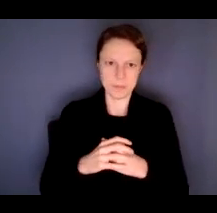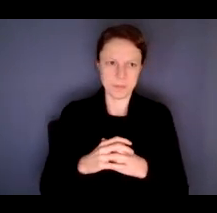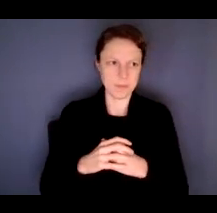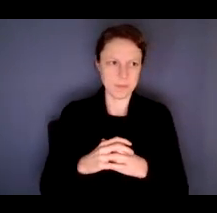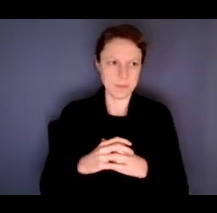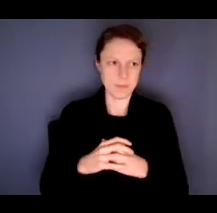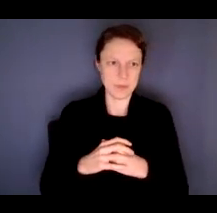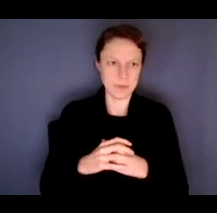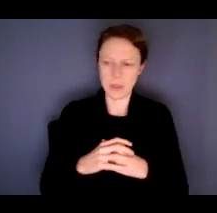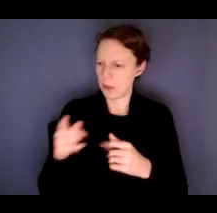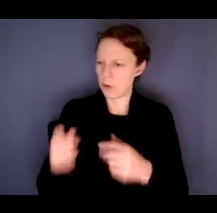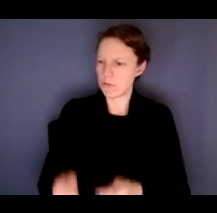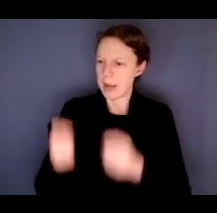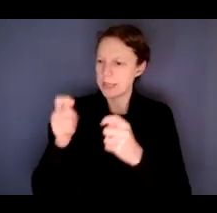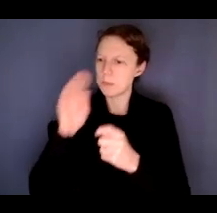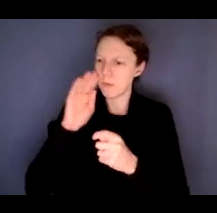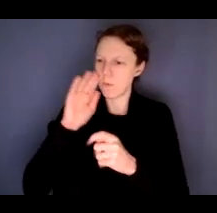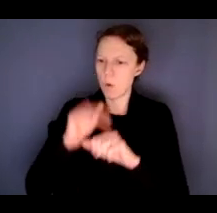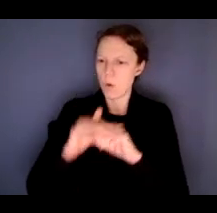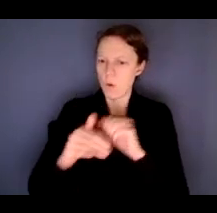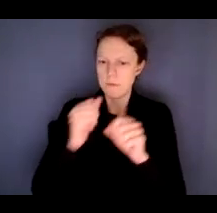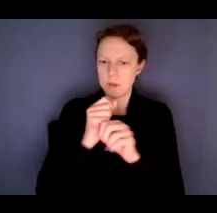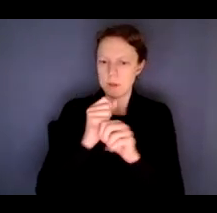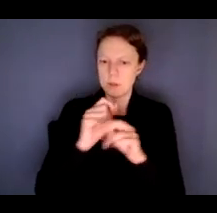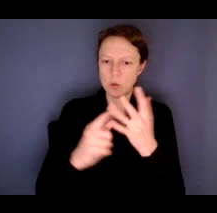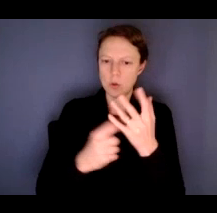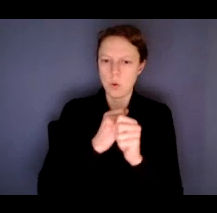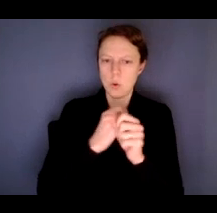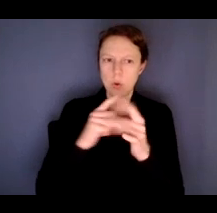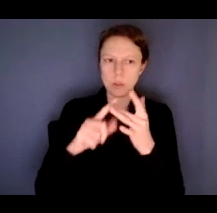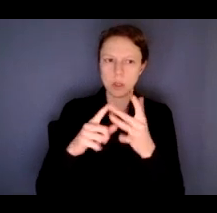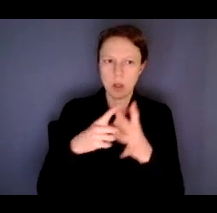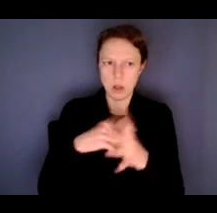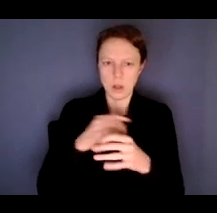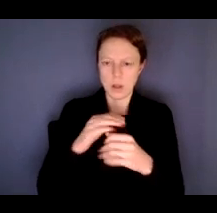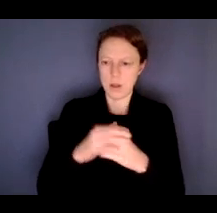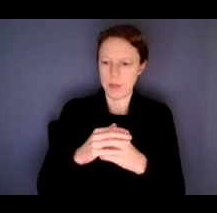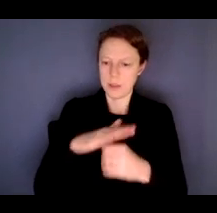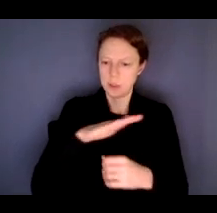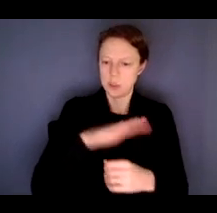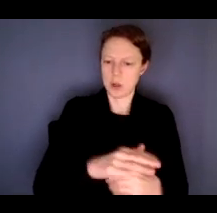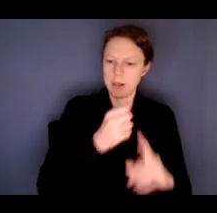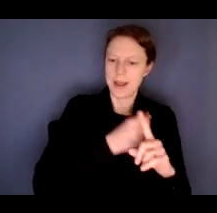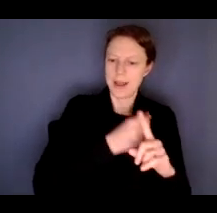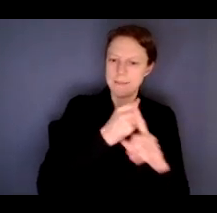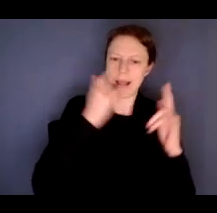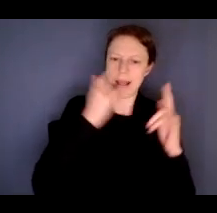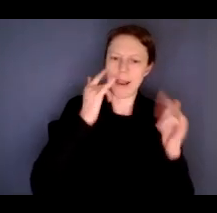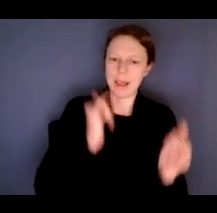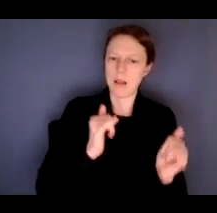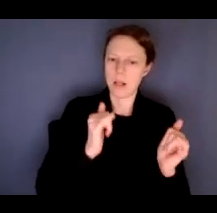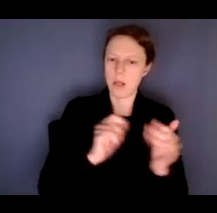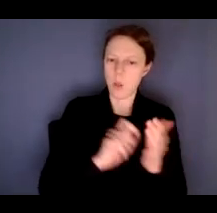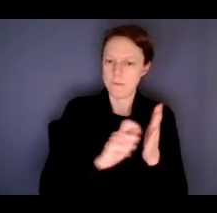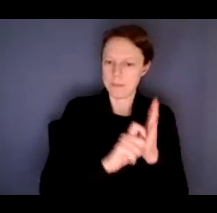before by Georgia about the sep rep...child legal officer. The child legal officer is an advocate